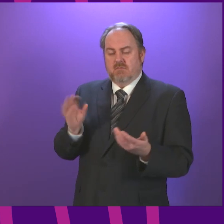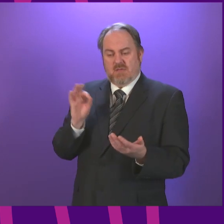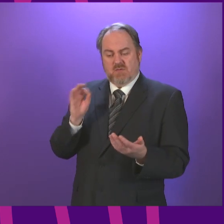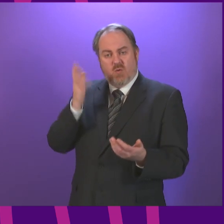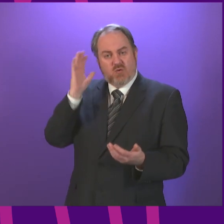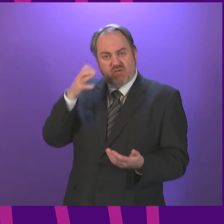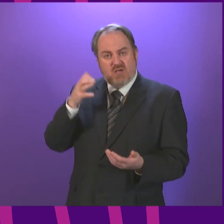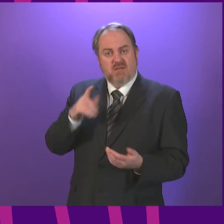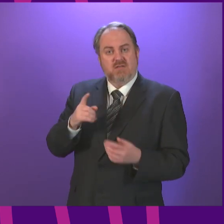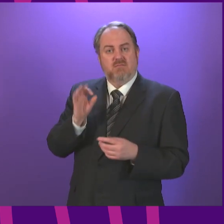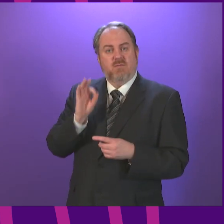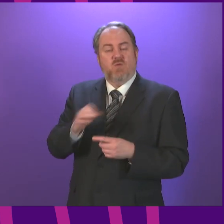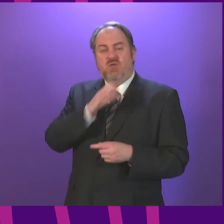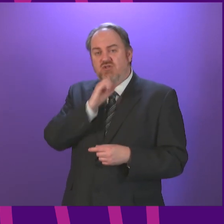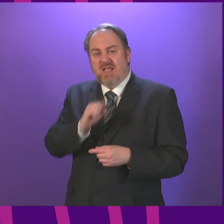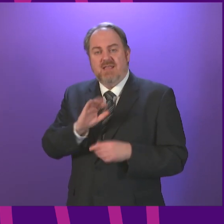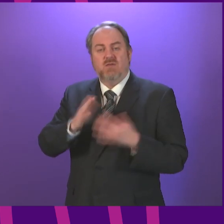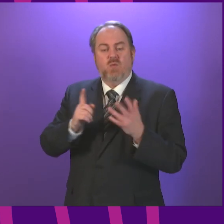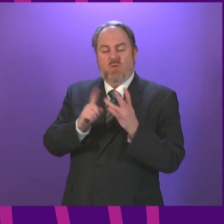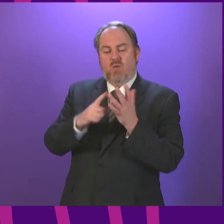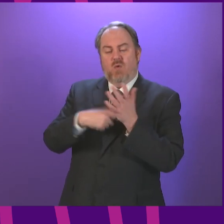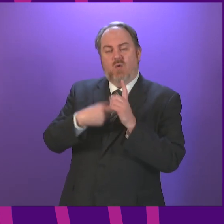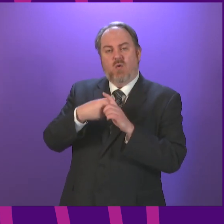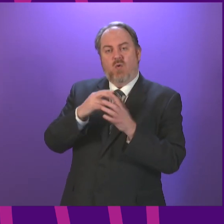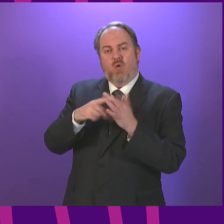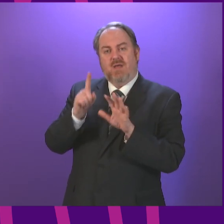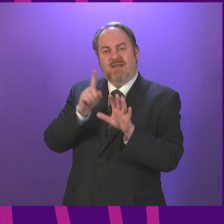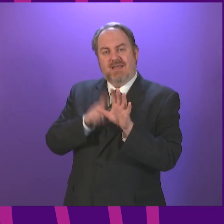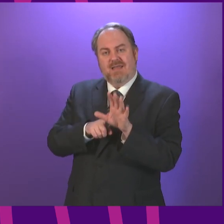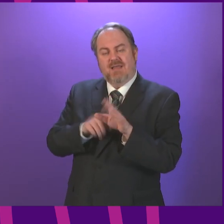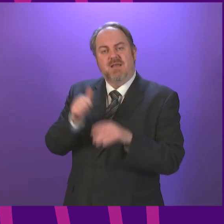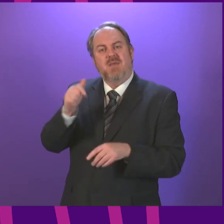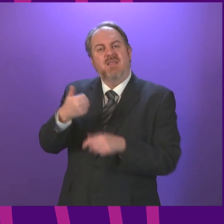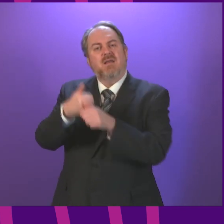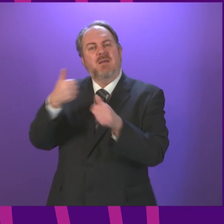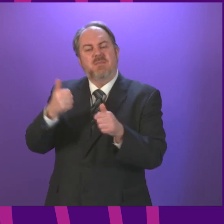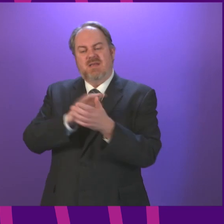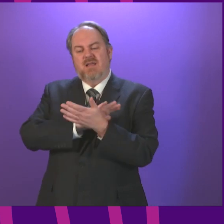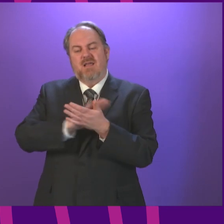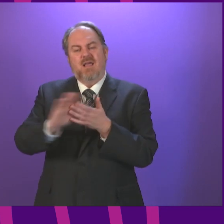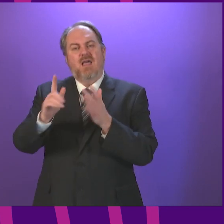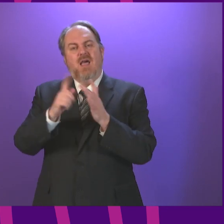The report entirely undermines either the proposals made by HIAL or the credibility